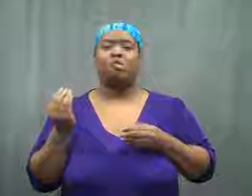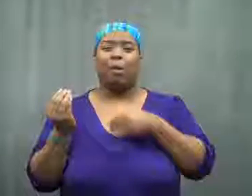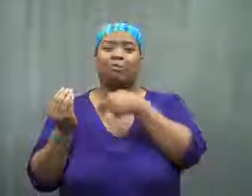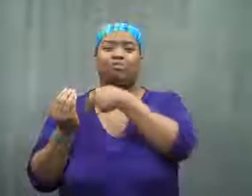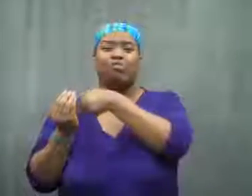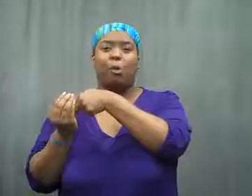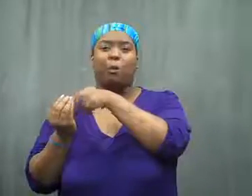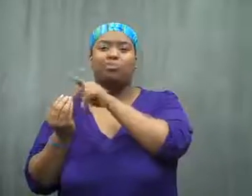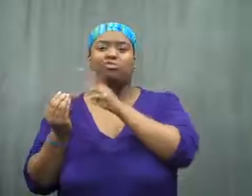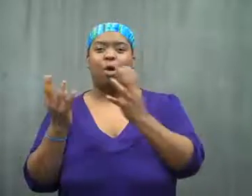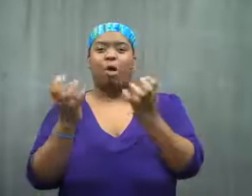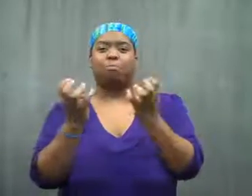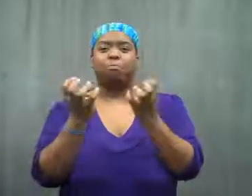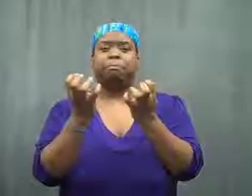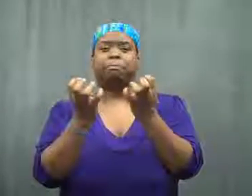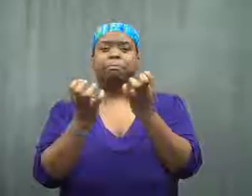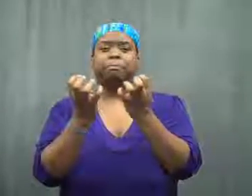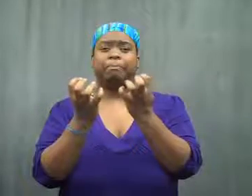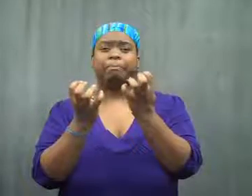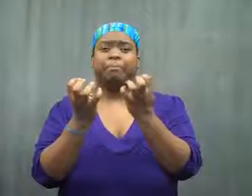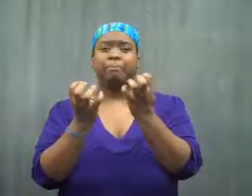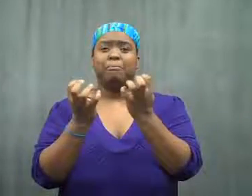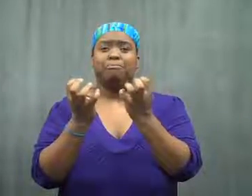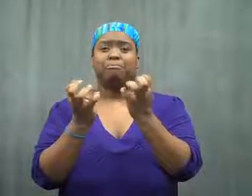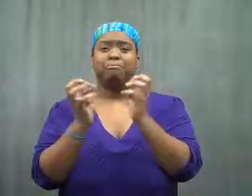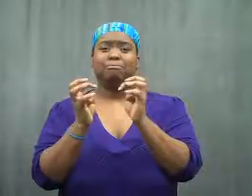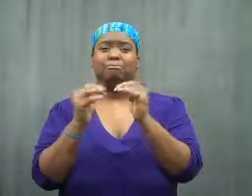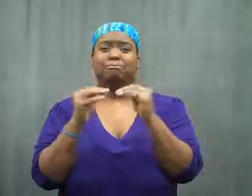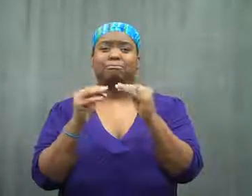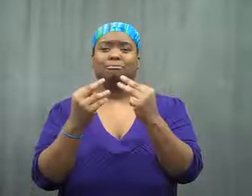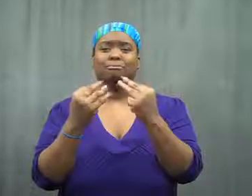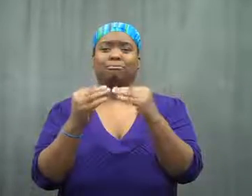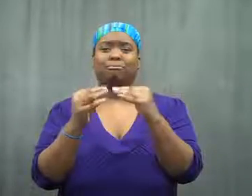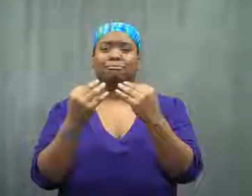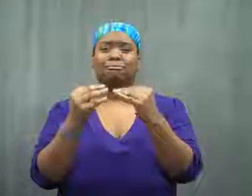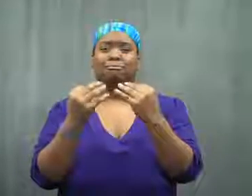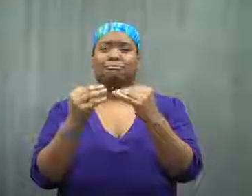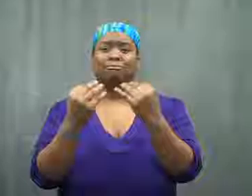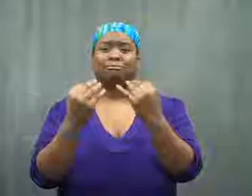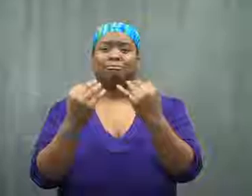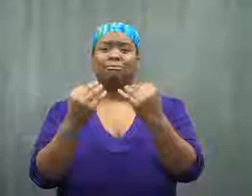Everyone was laughing and looking at each other as this happened.